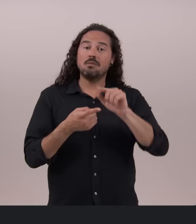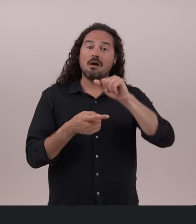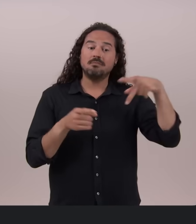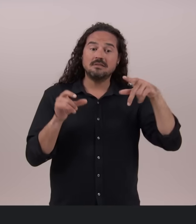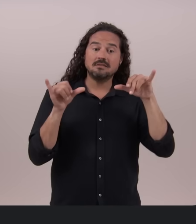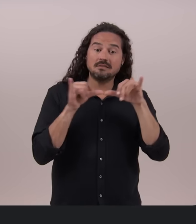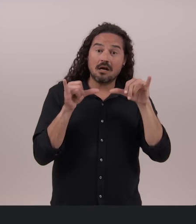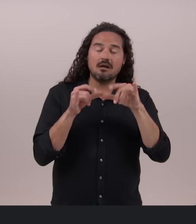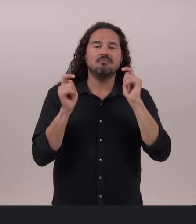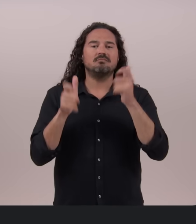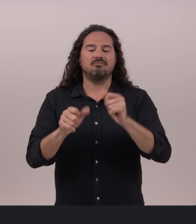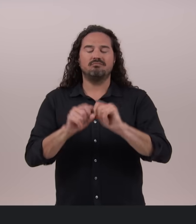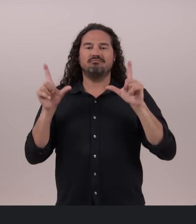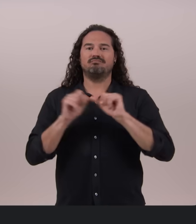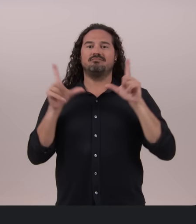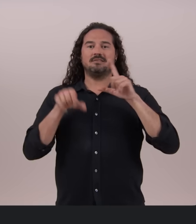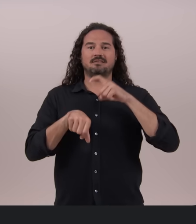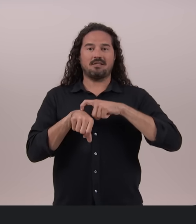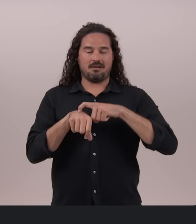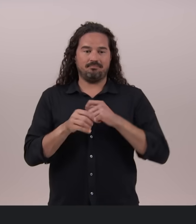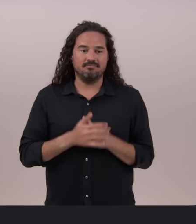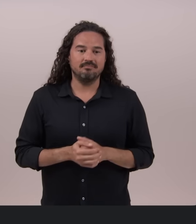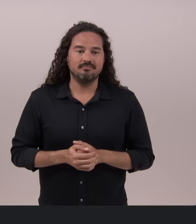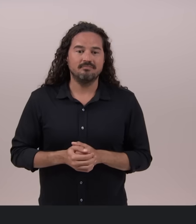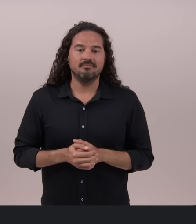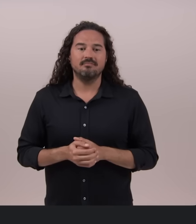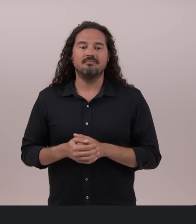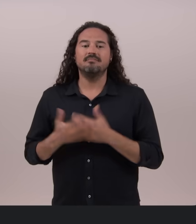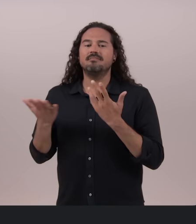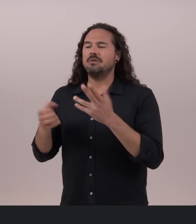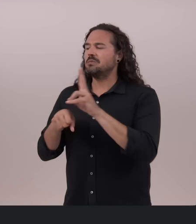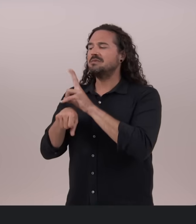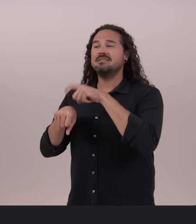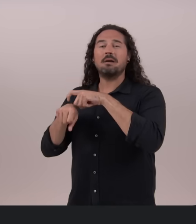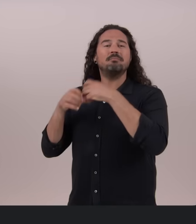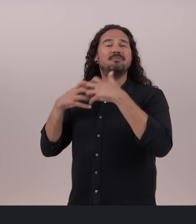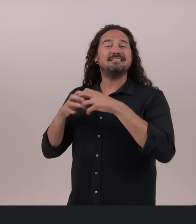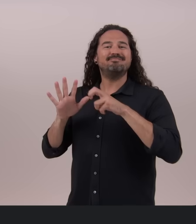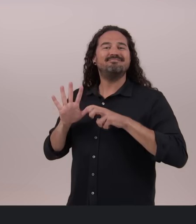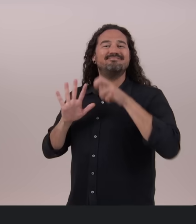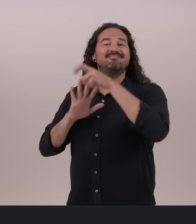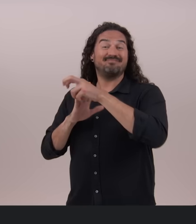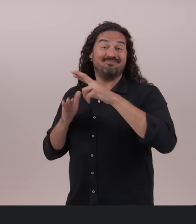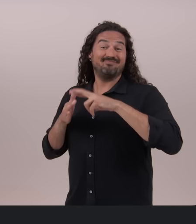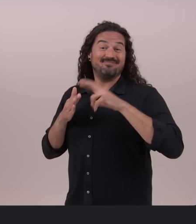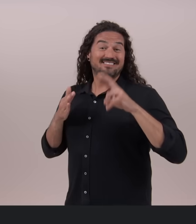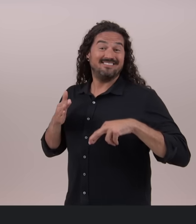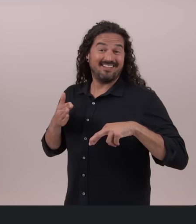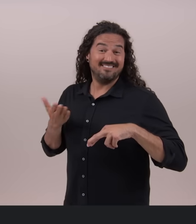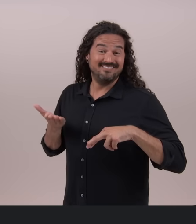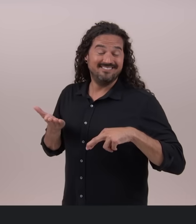Let's use that time machine and jump to the results. Okay. The agent has done its thing.